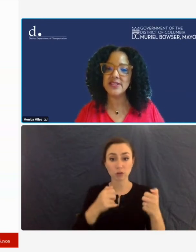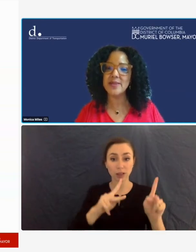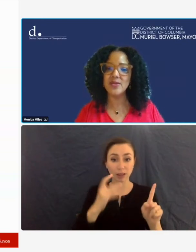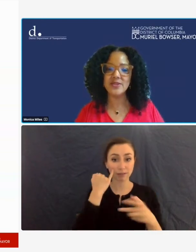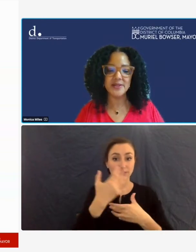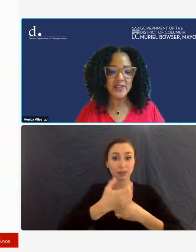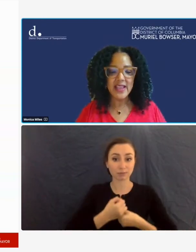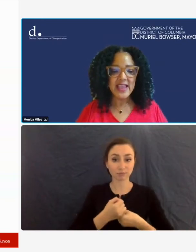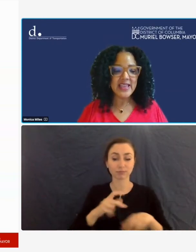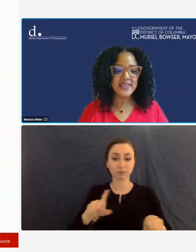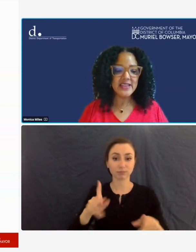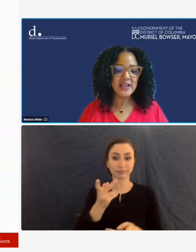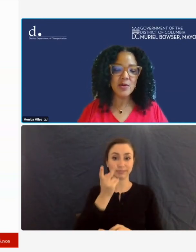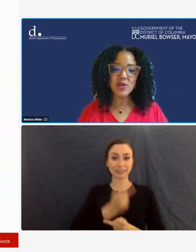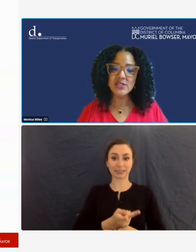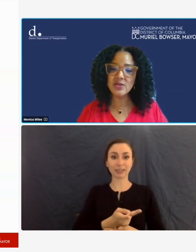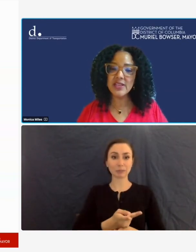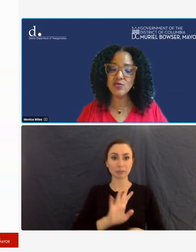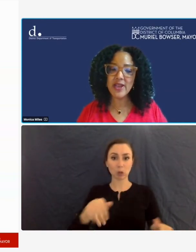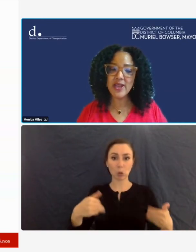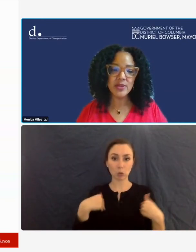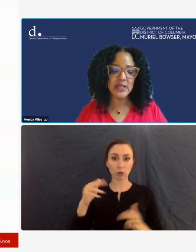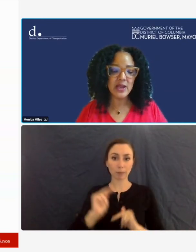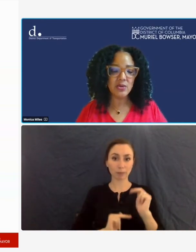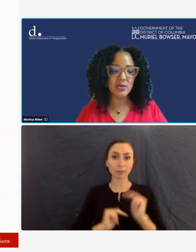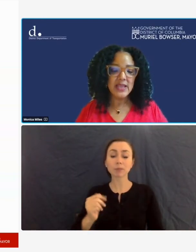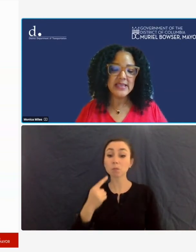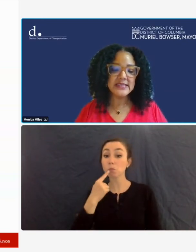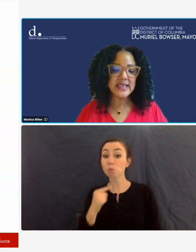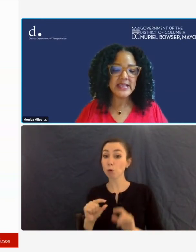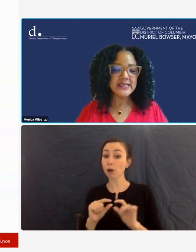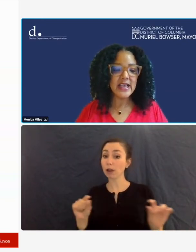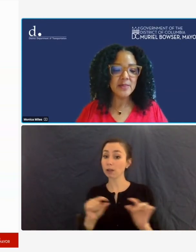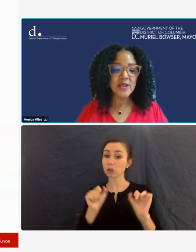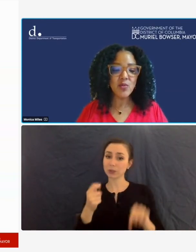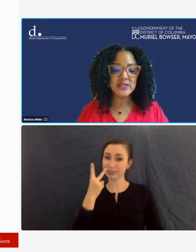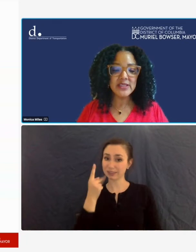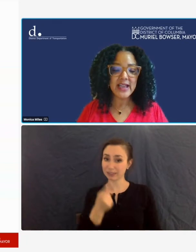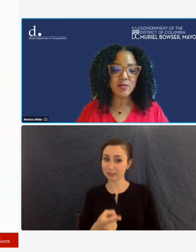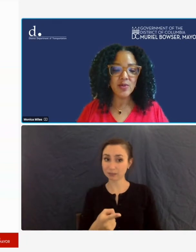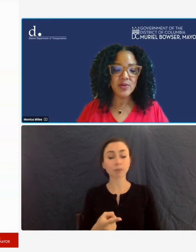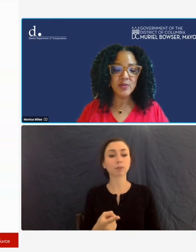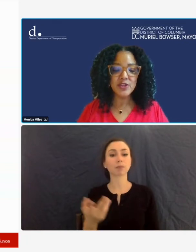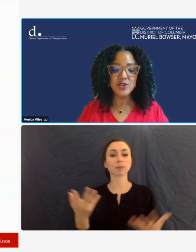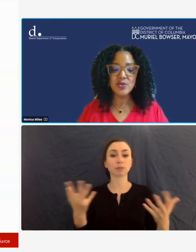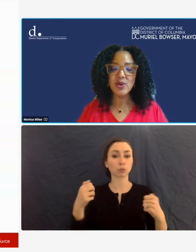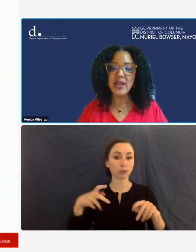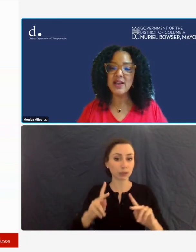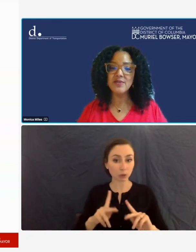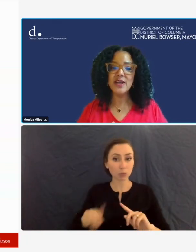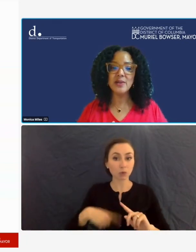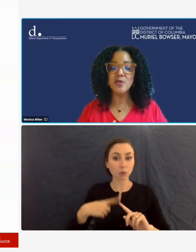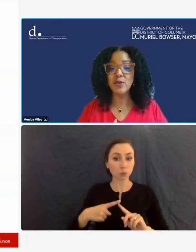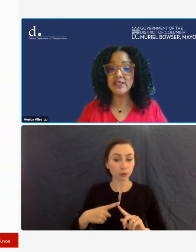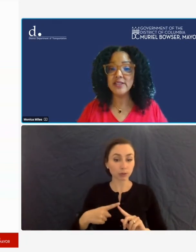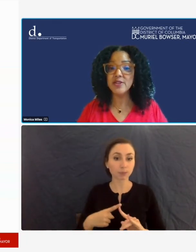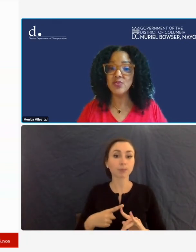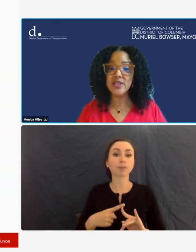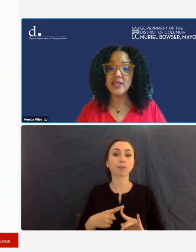building and then um also in red below it says um what's allowable when you have um renting between